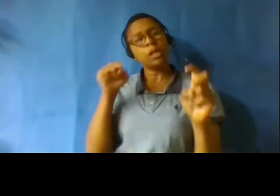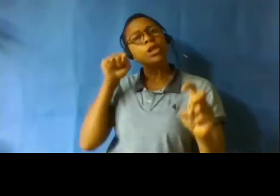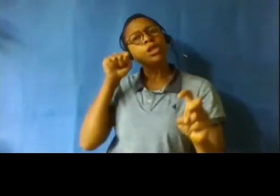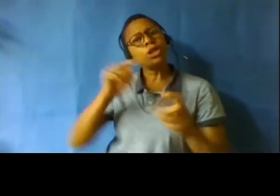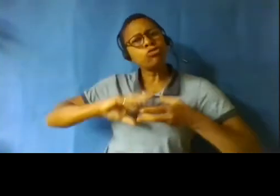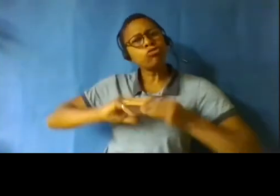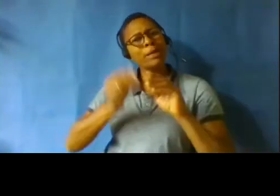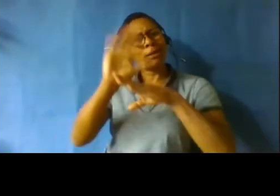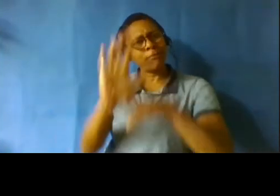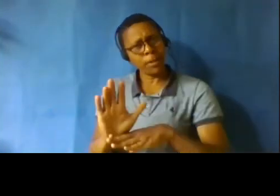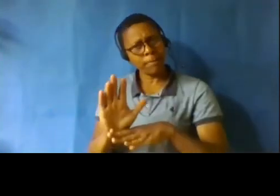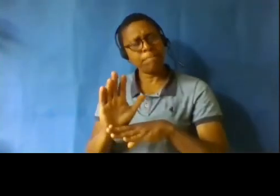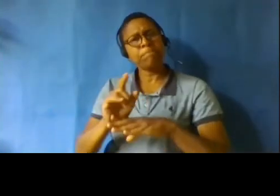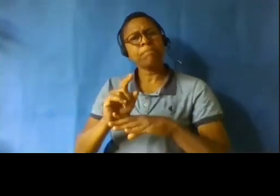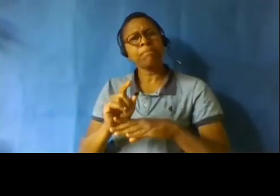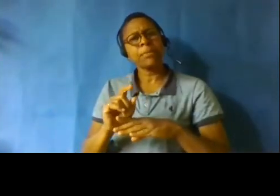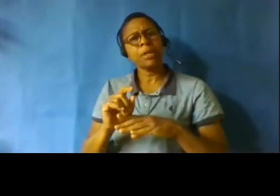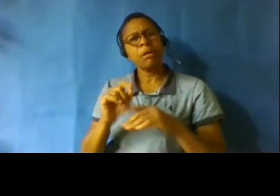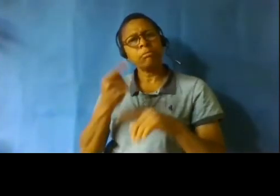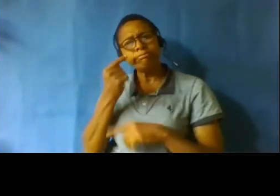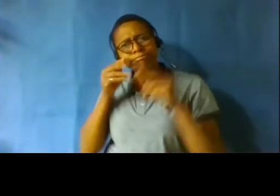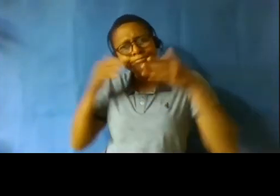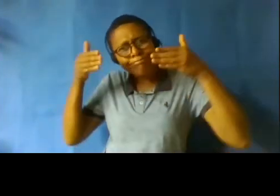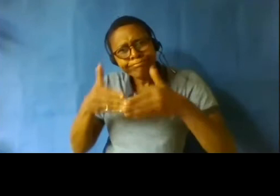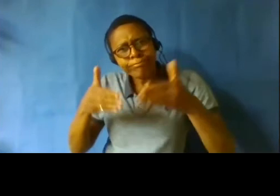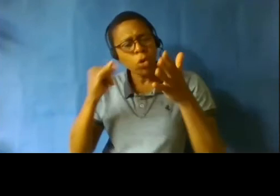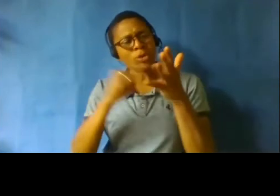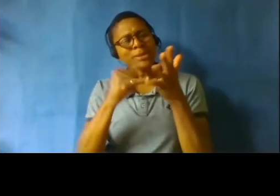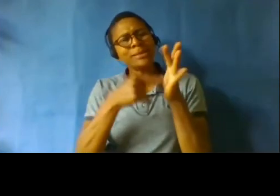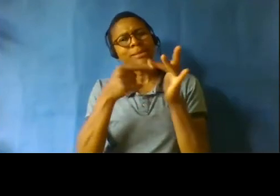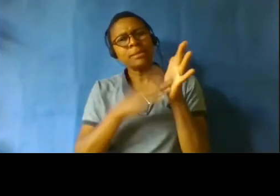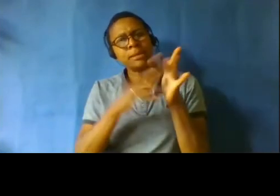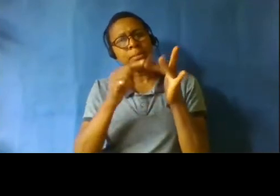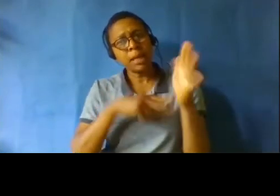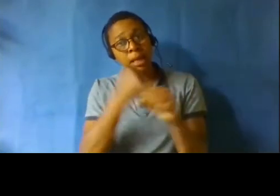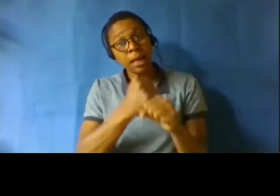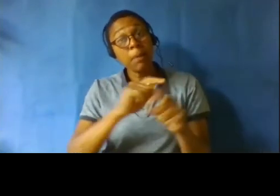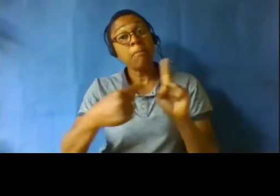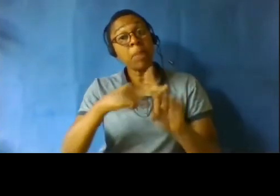intervenes to offer a translation of her actions the following is a short clip